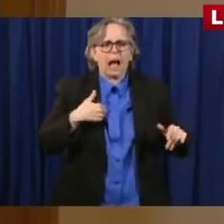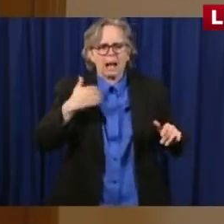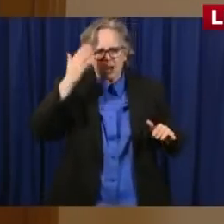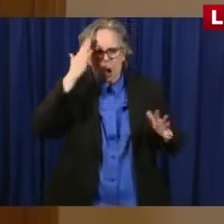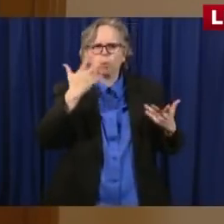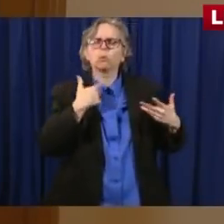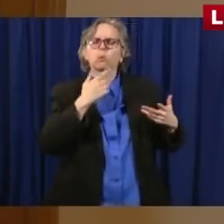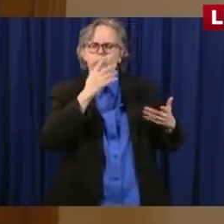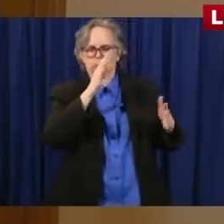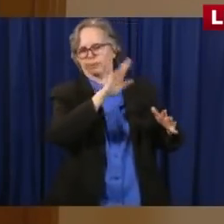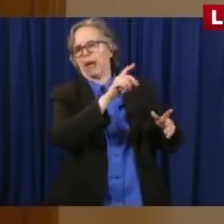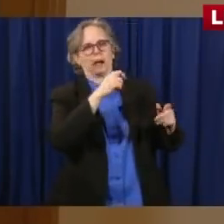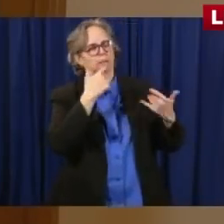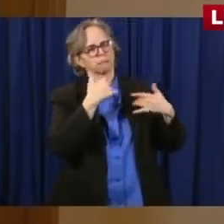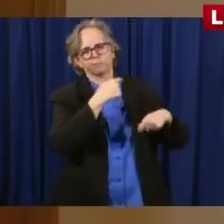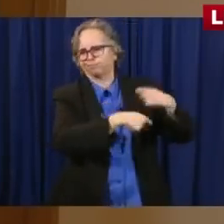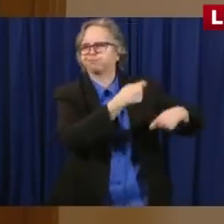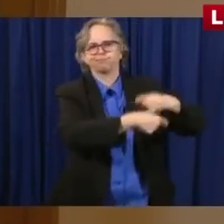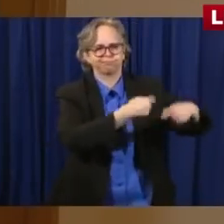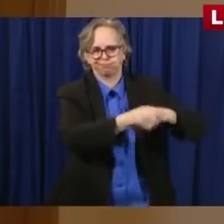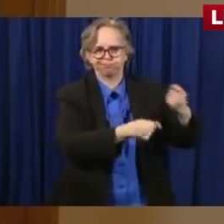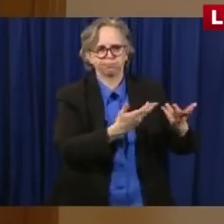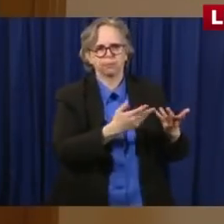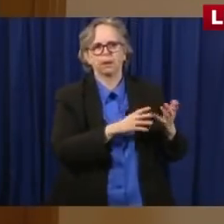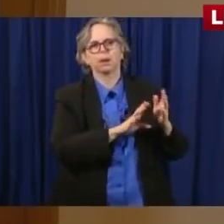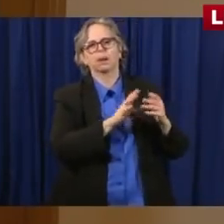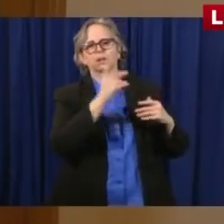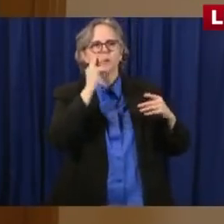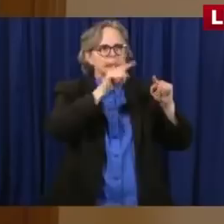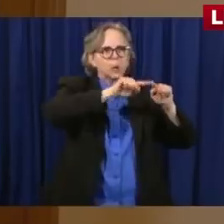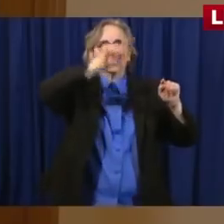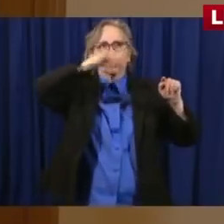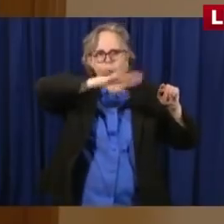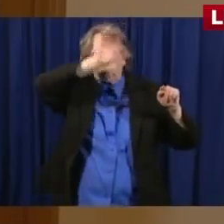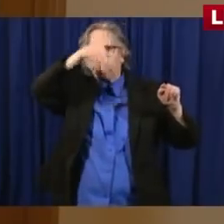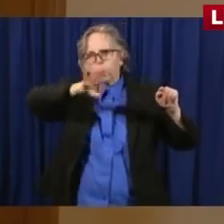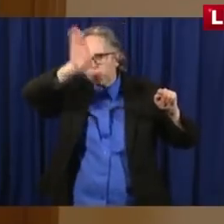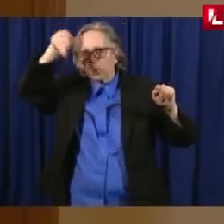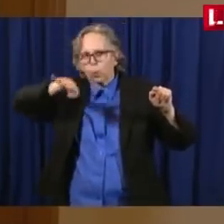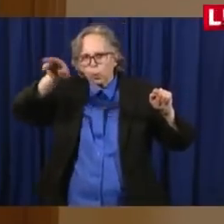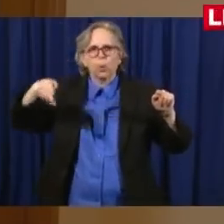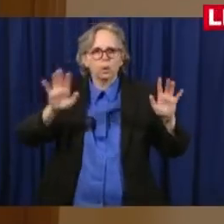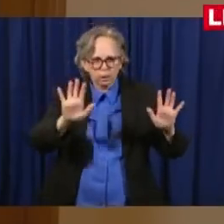THE WEATHER PREDICTION MODELS WILL CONTINUE TO CHANGE.